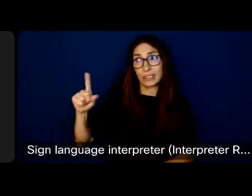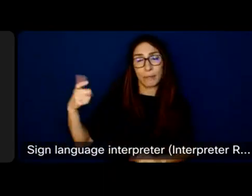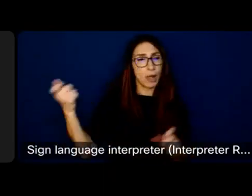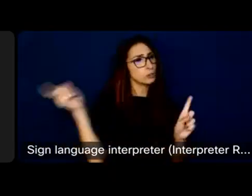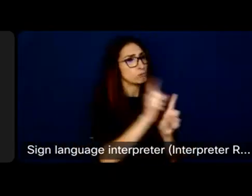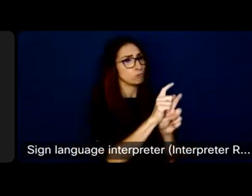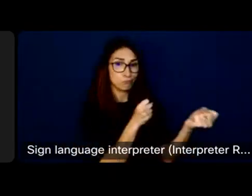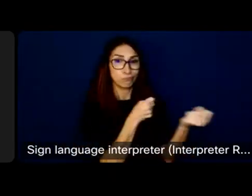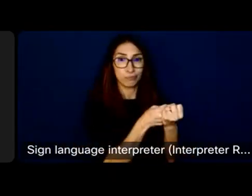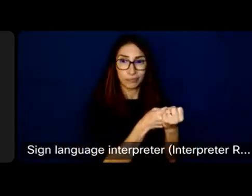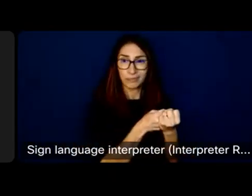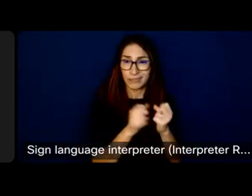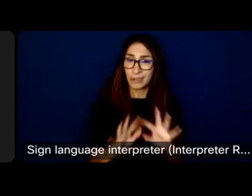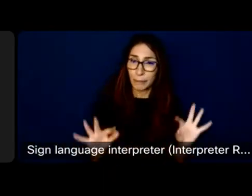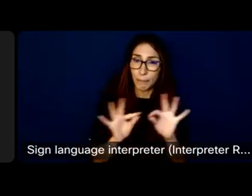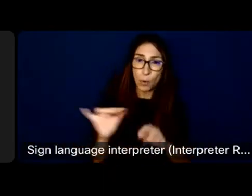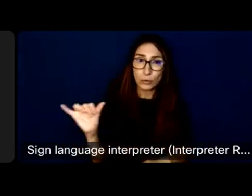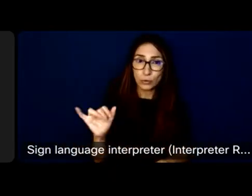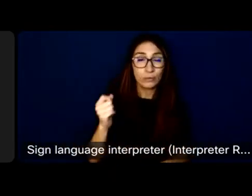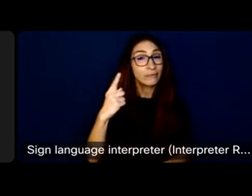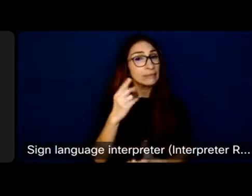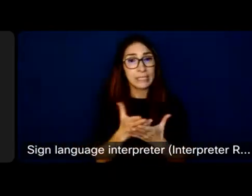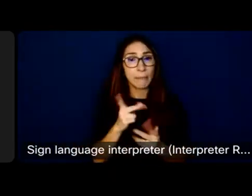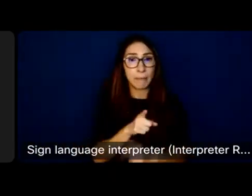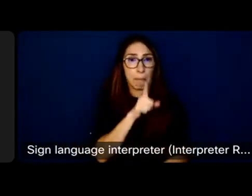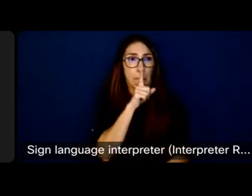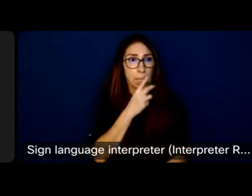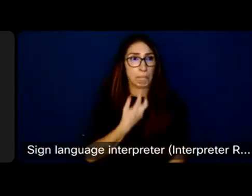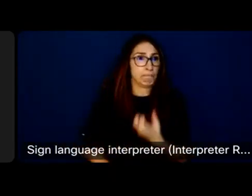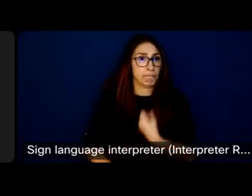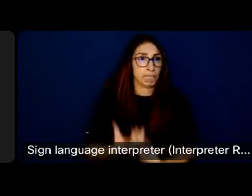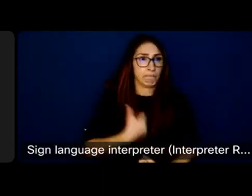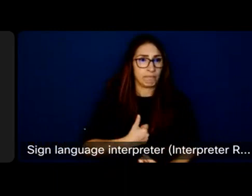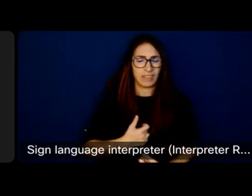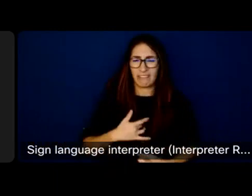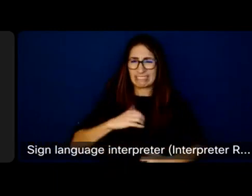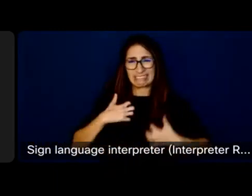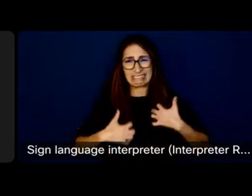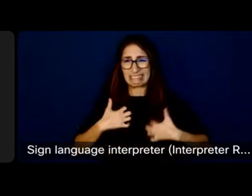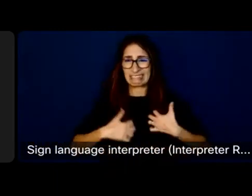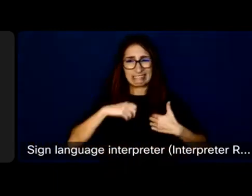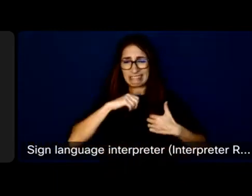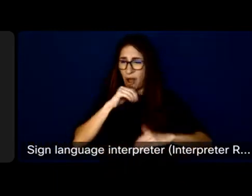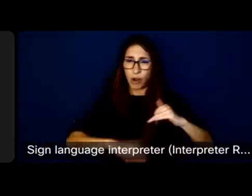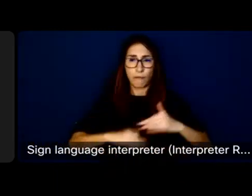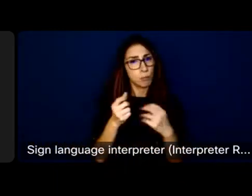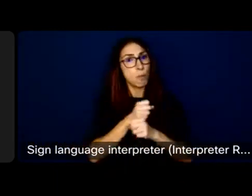are some people who are not comfortable speaking up about what life is really like with HIV. And that is where advocacy